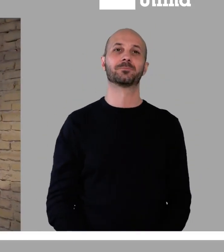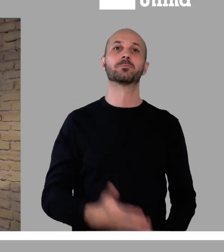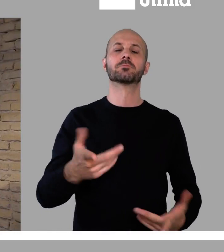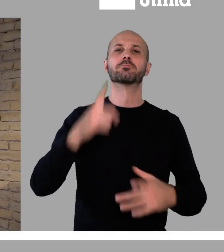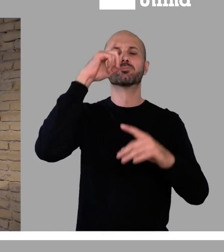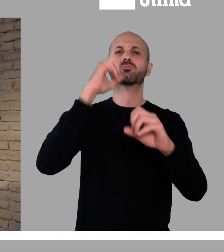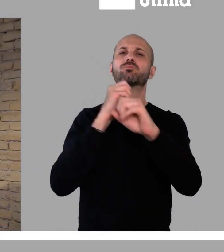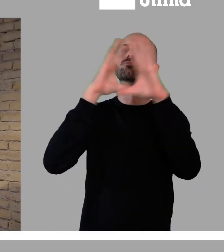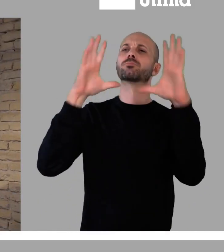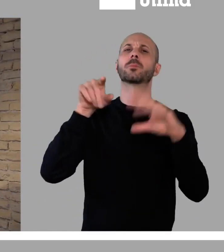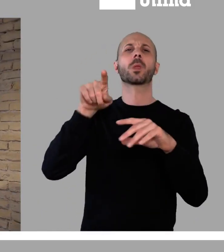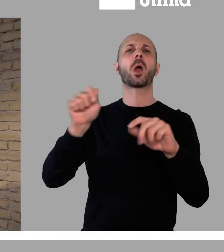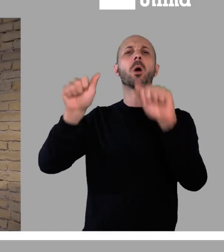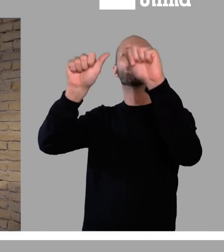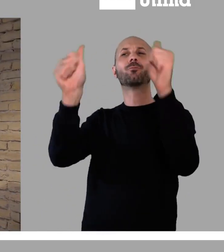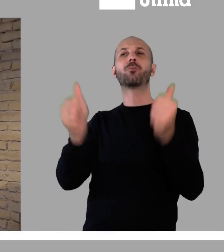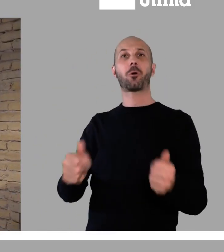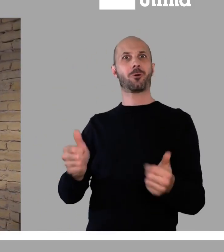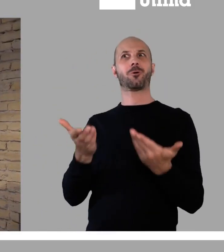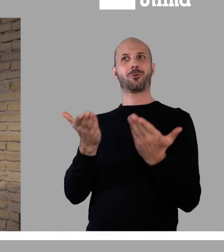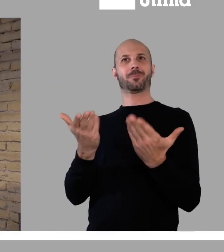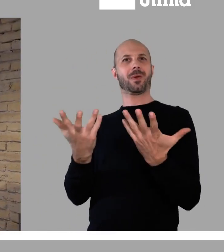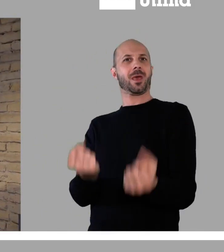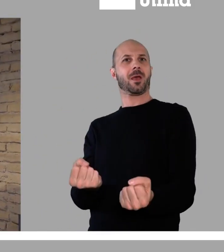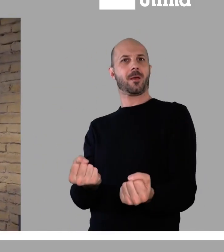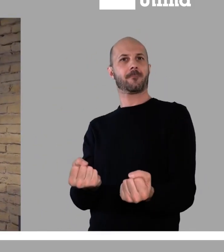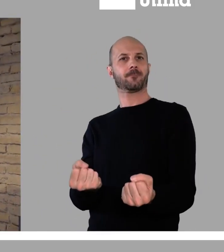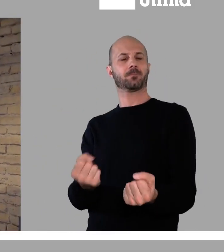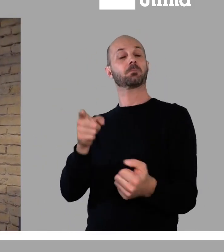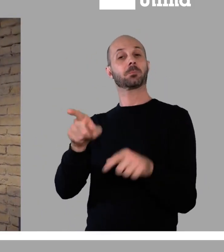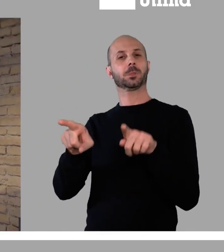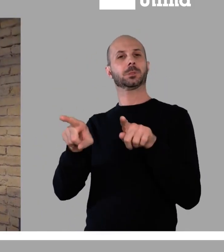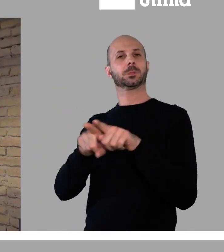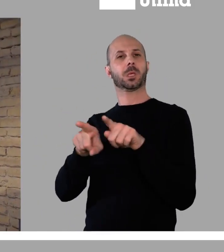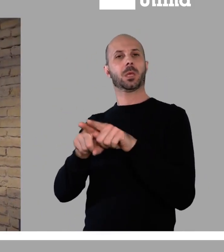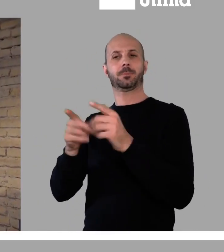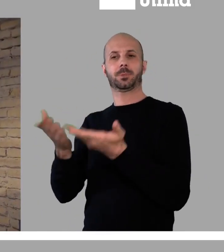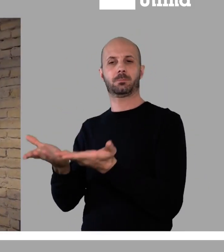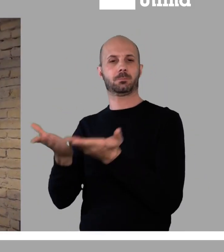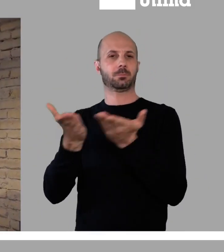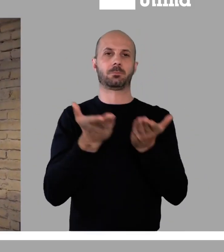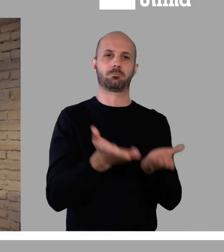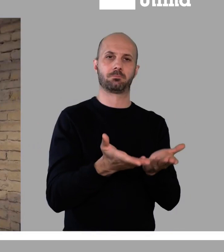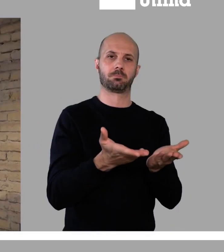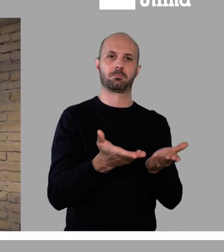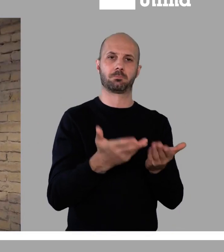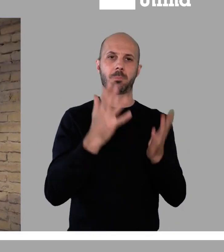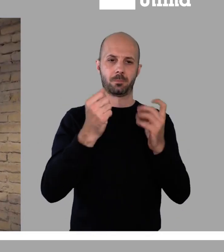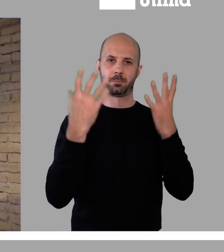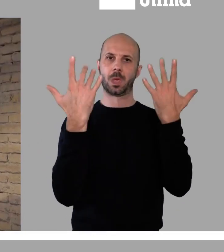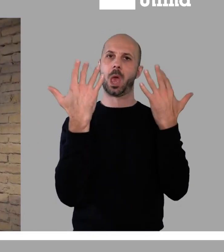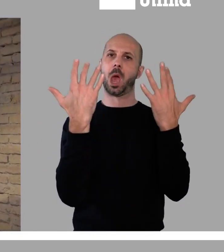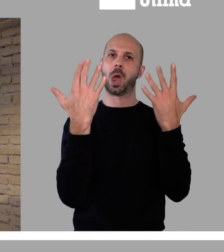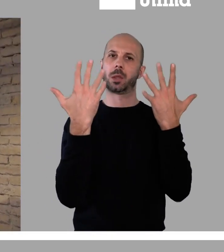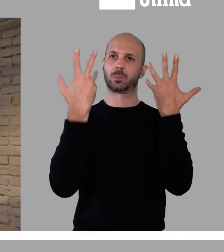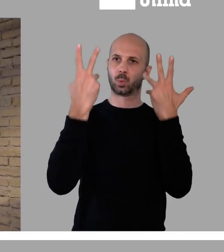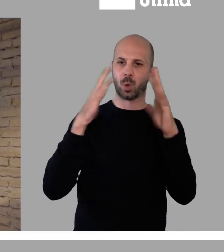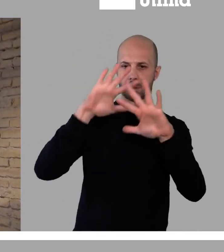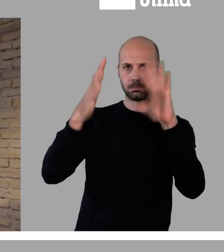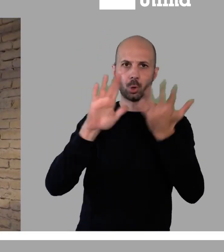a well done synthesis of the image. Basically the same thing happens in the tactile reading using both hands.